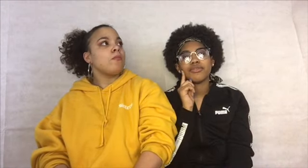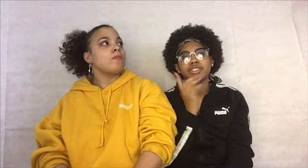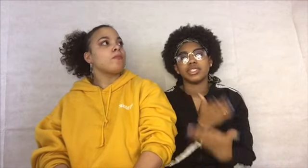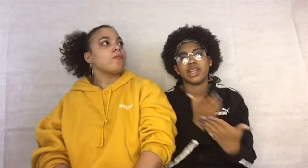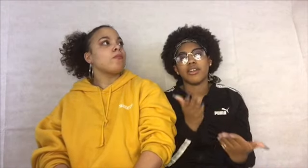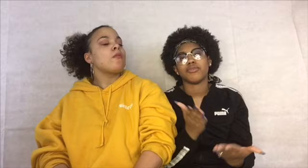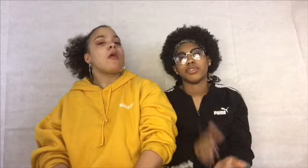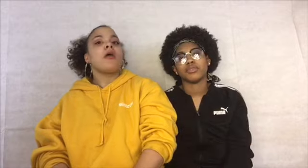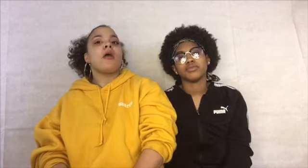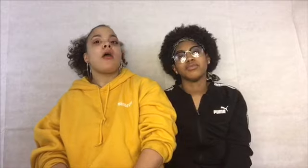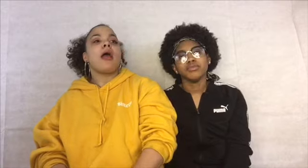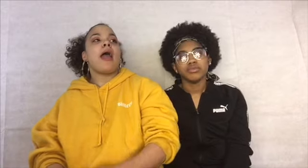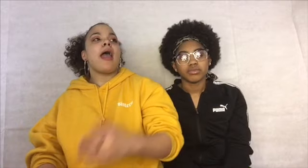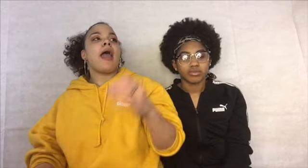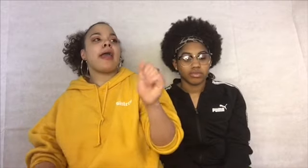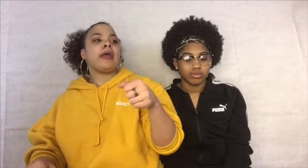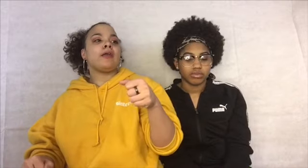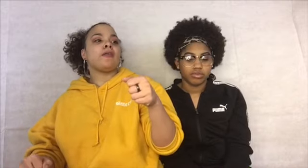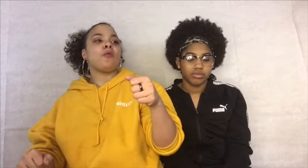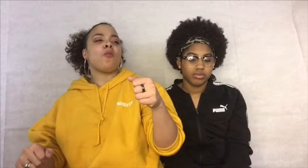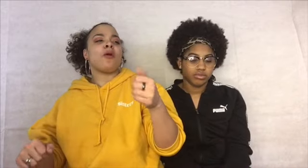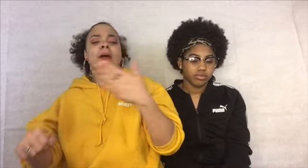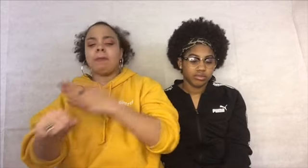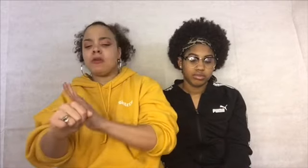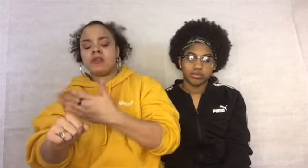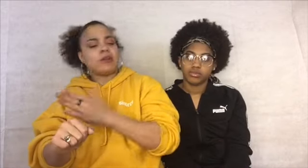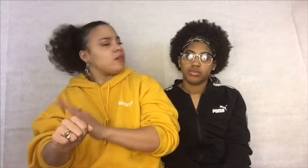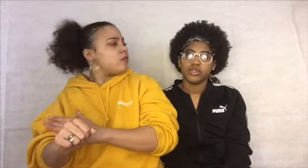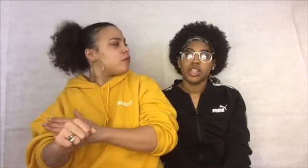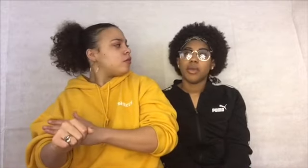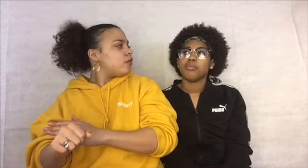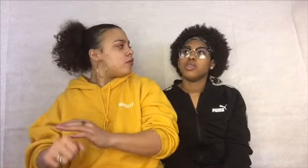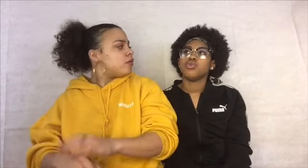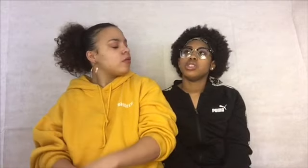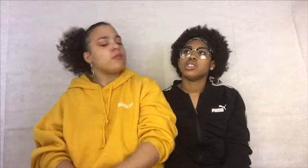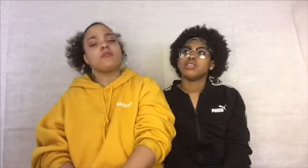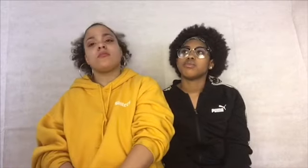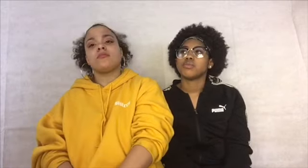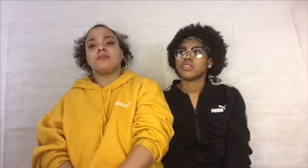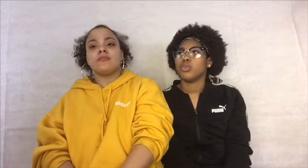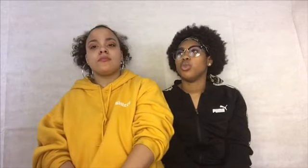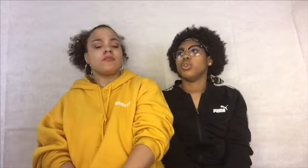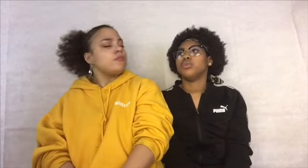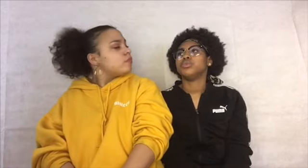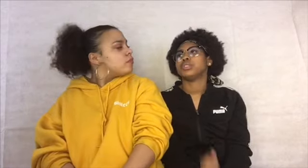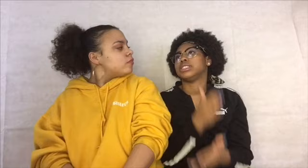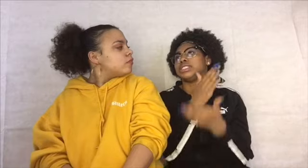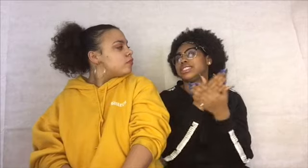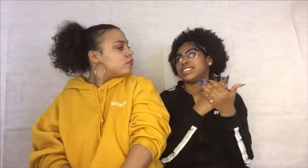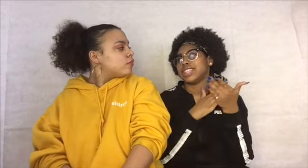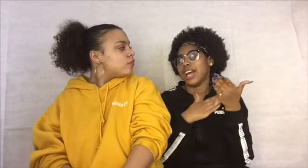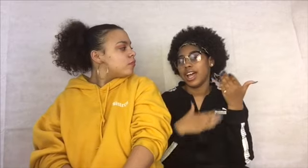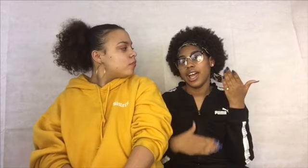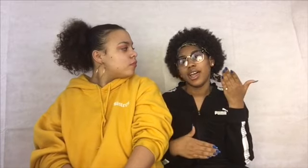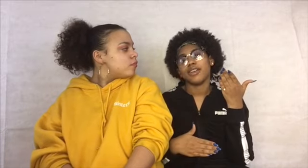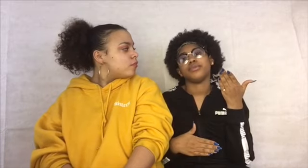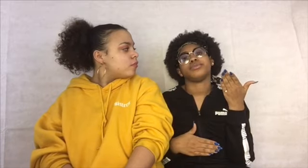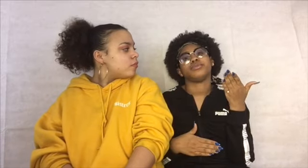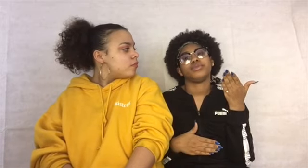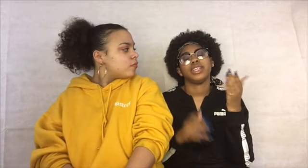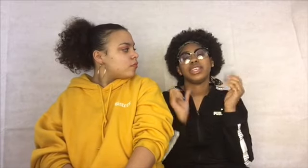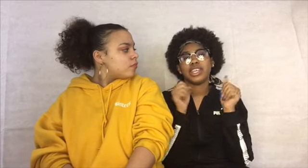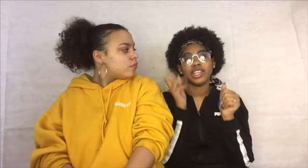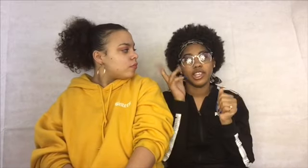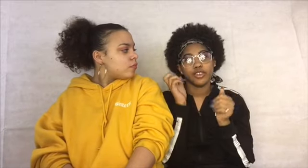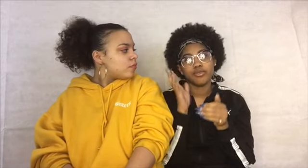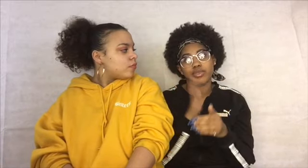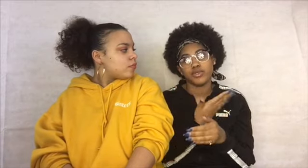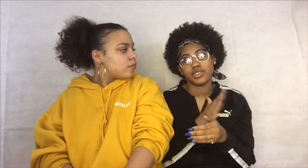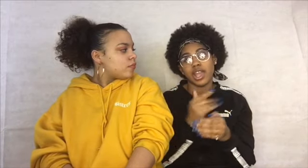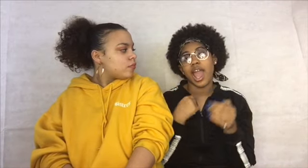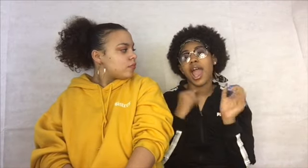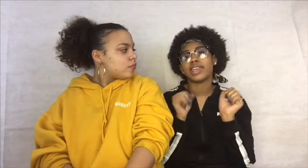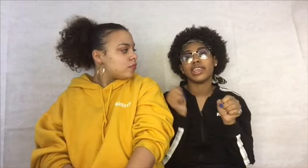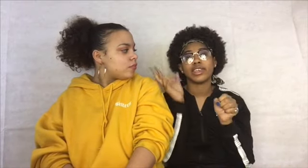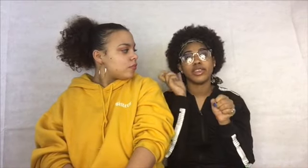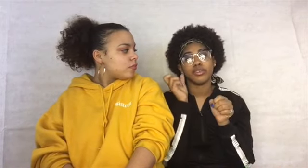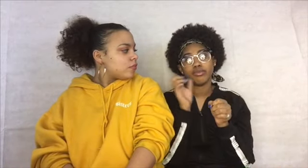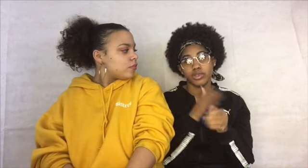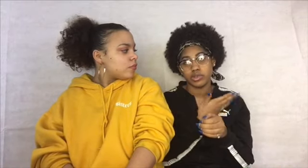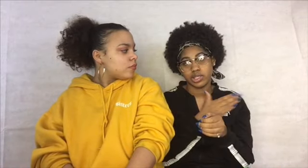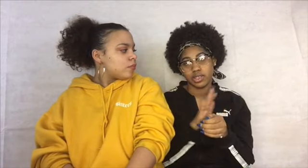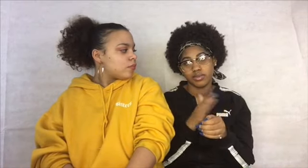stuff and what about music? Music can hear music I can hear the music